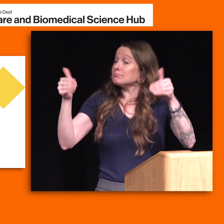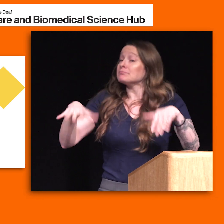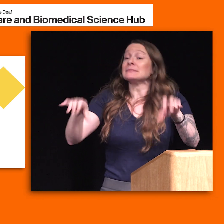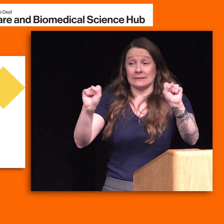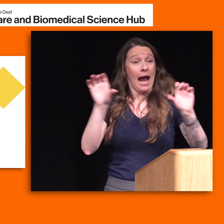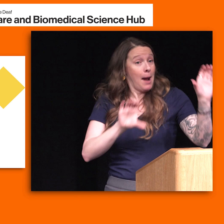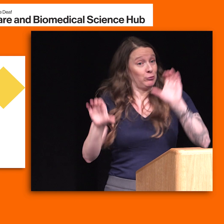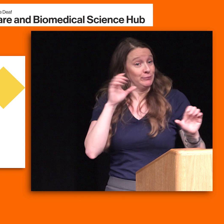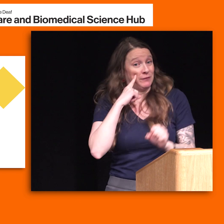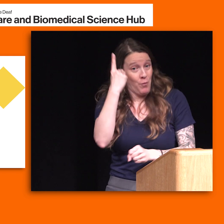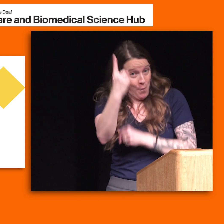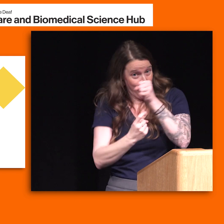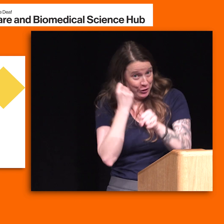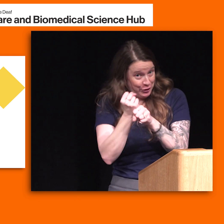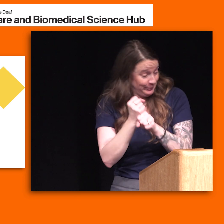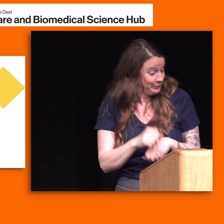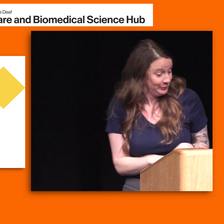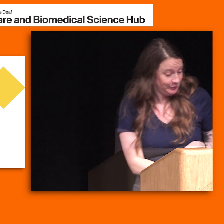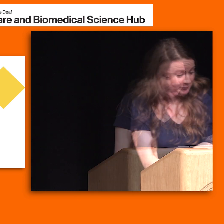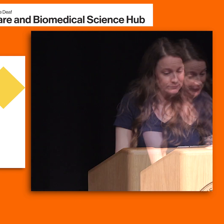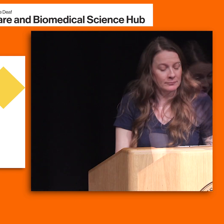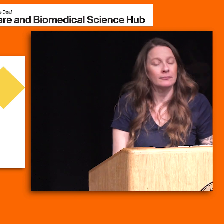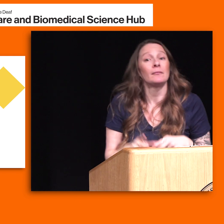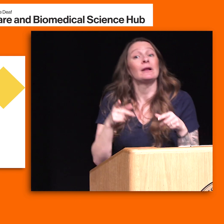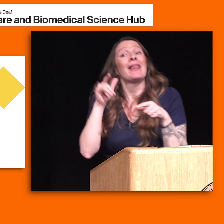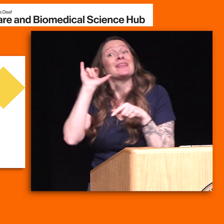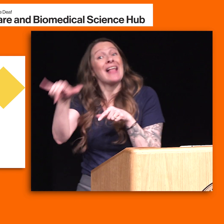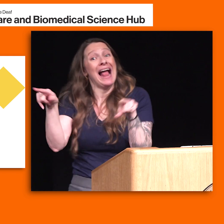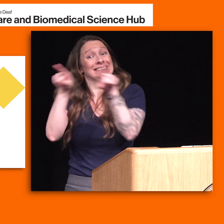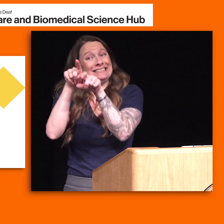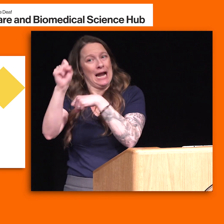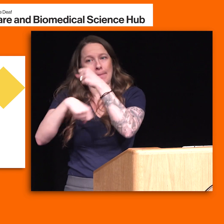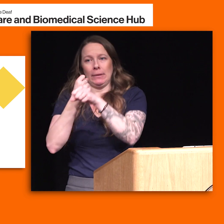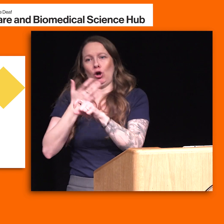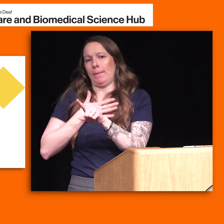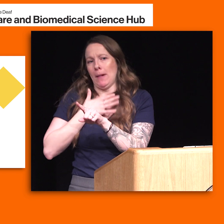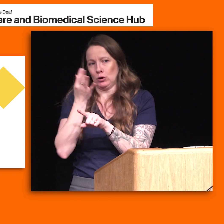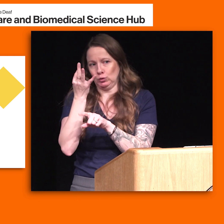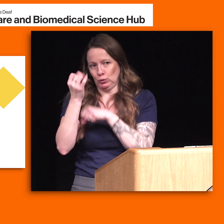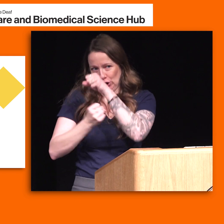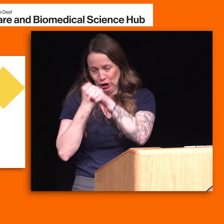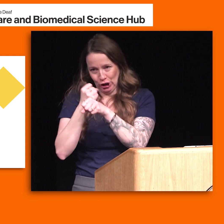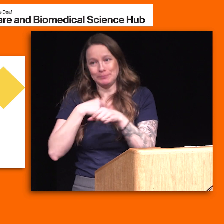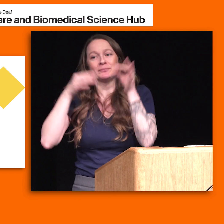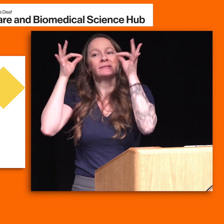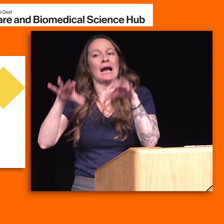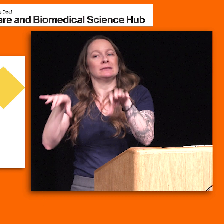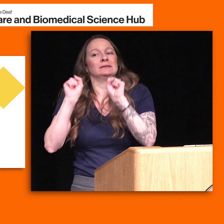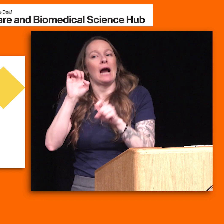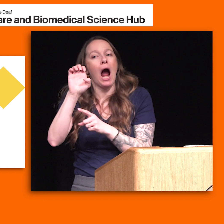So, I decided that I would take chemistry for a year. At the same year, I decided-- it was my junior year--